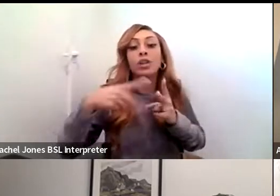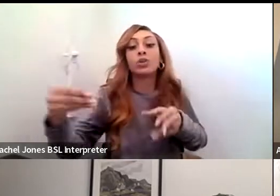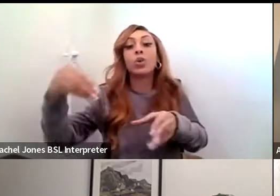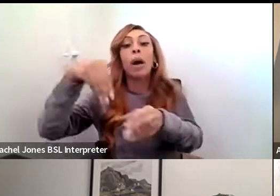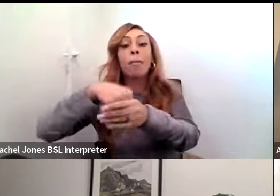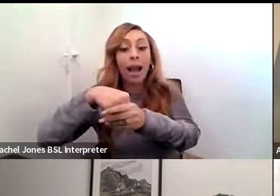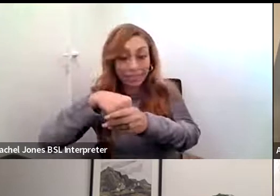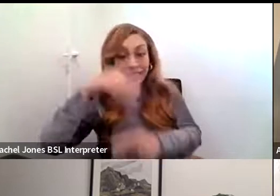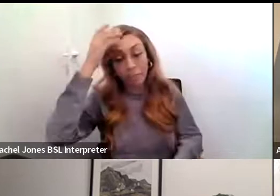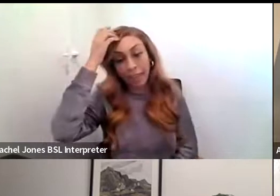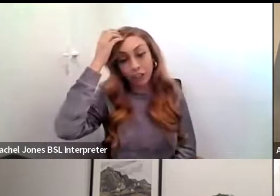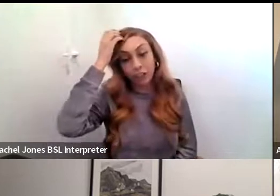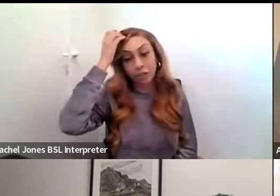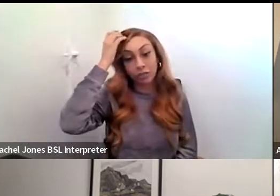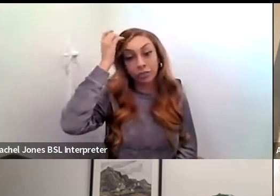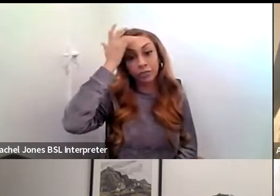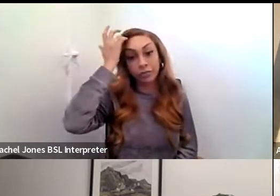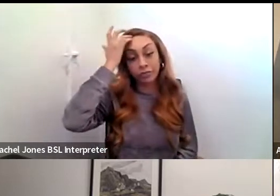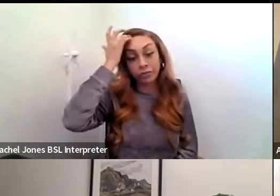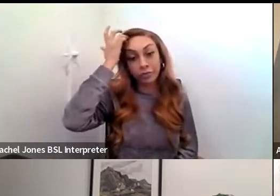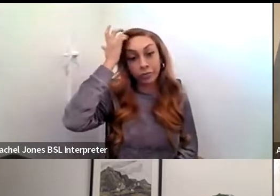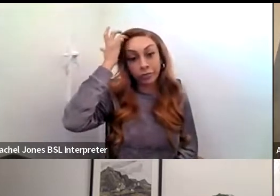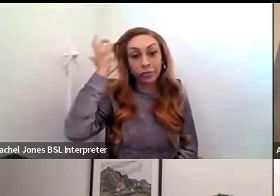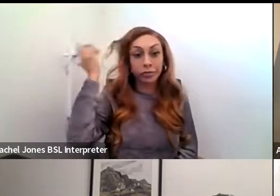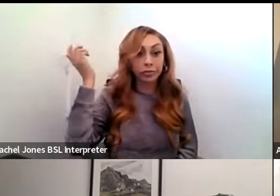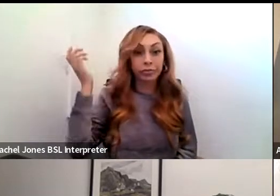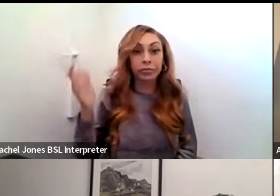And also about the kind of - but I think it's also a bit of a mind shift